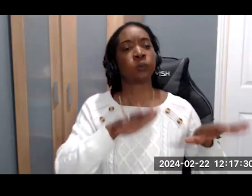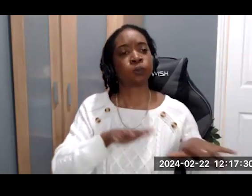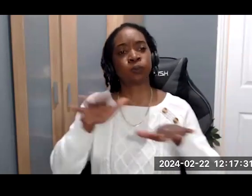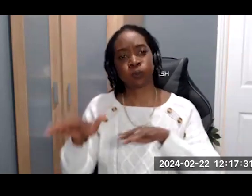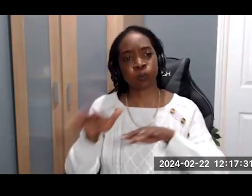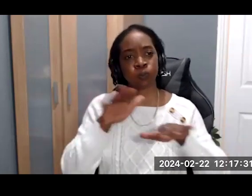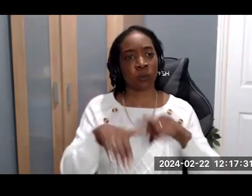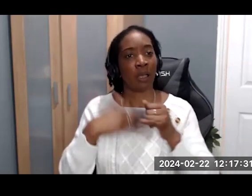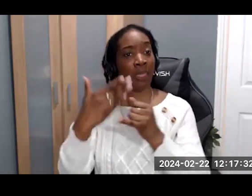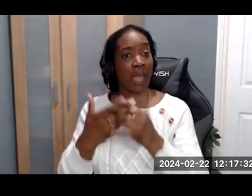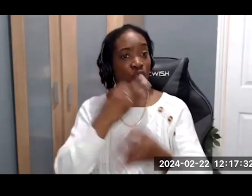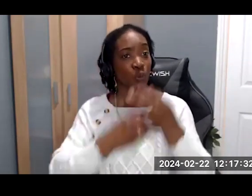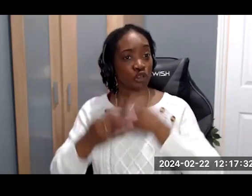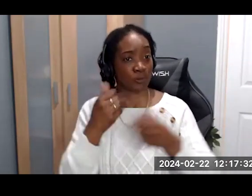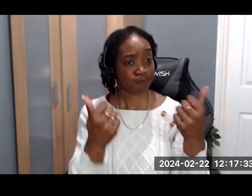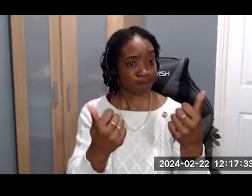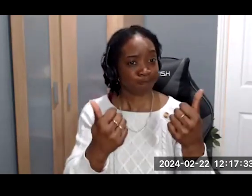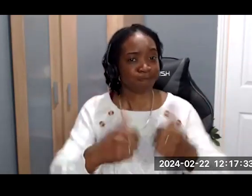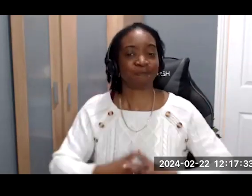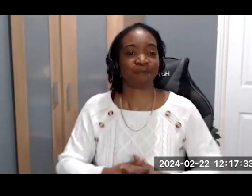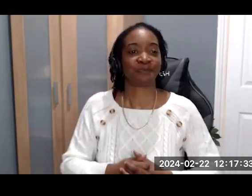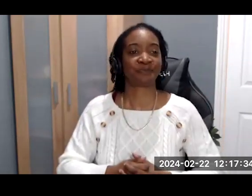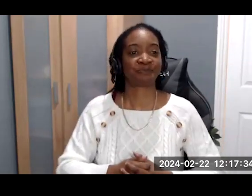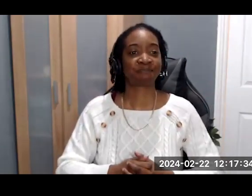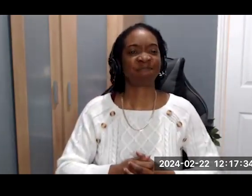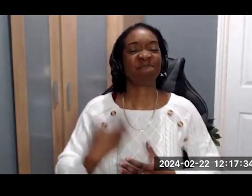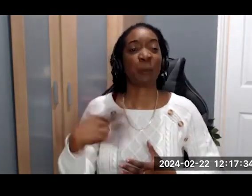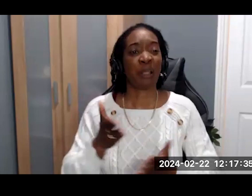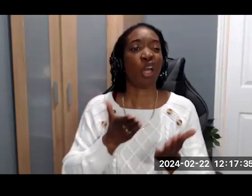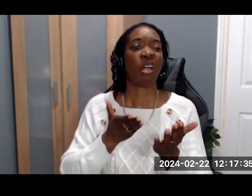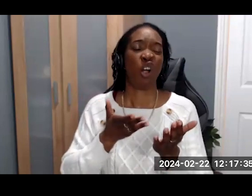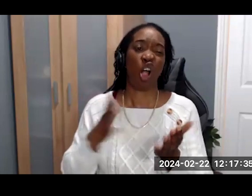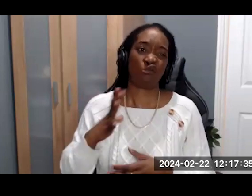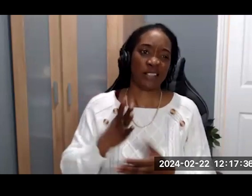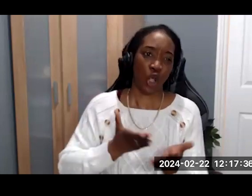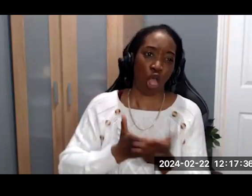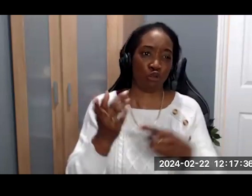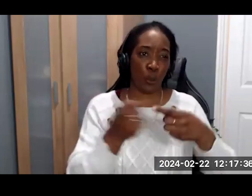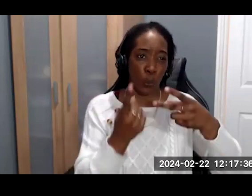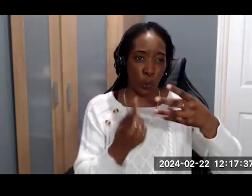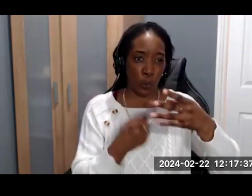at the end we have just talked through those interpretation tools but I will leave that on